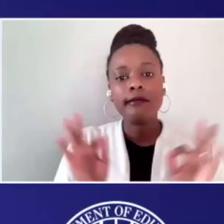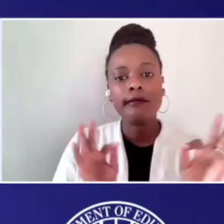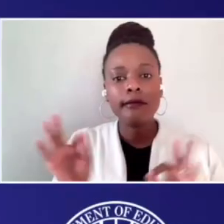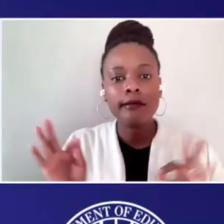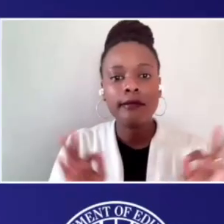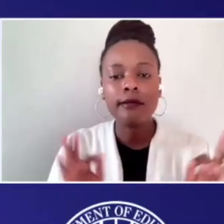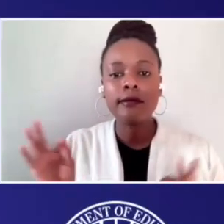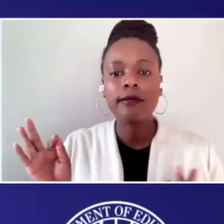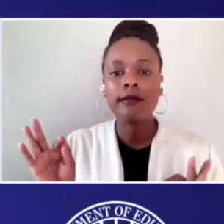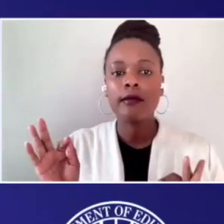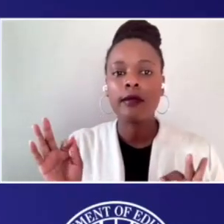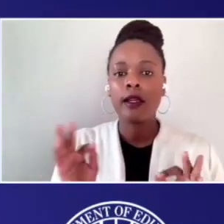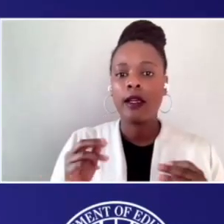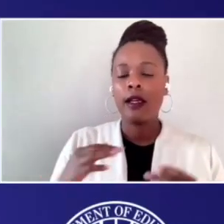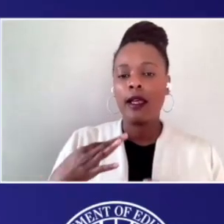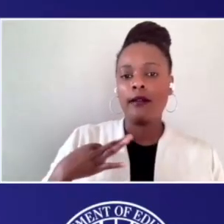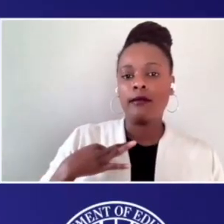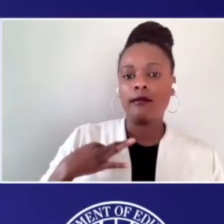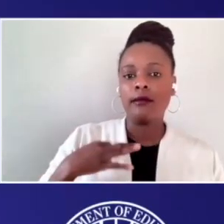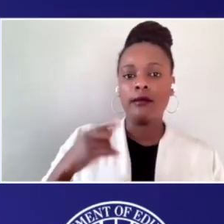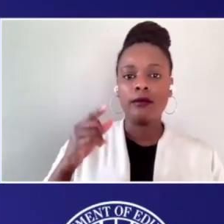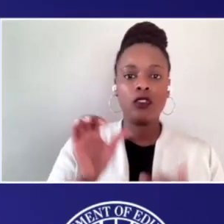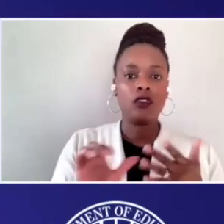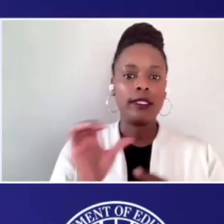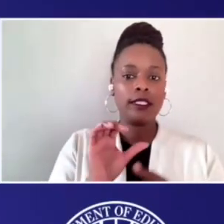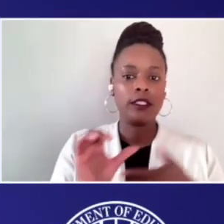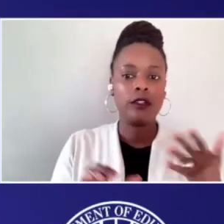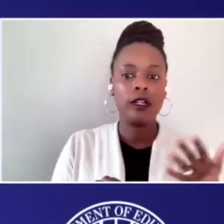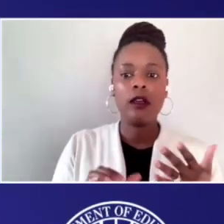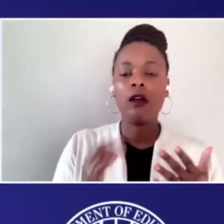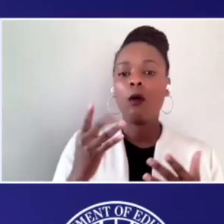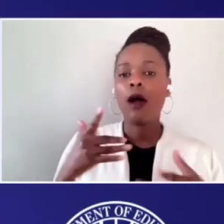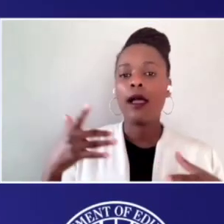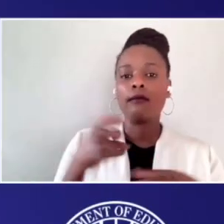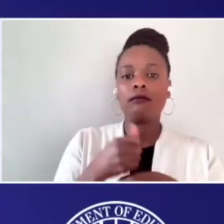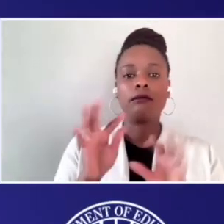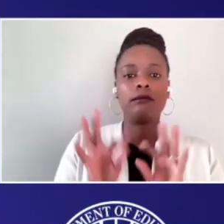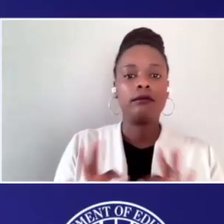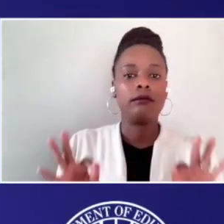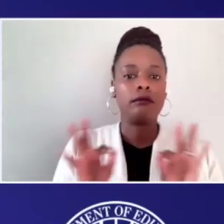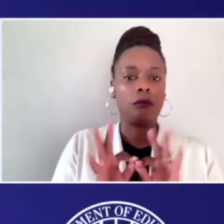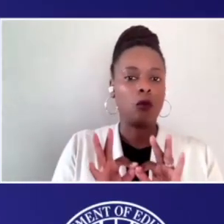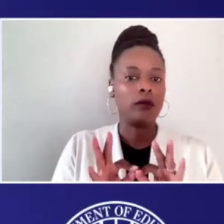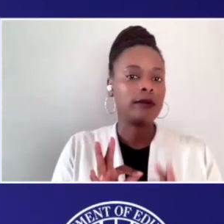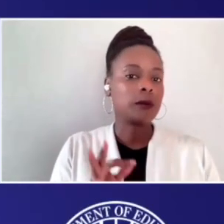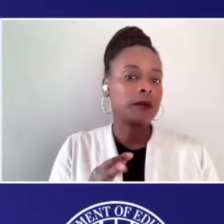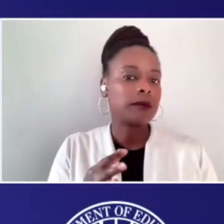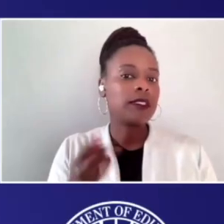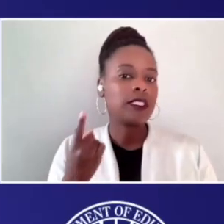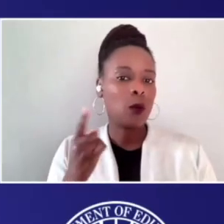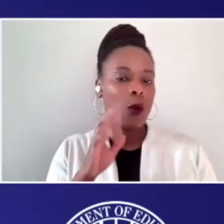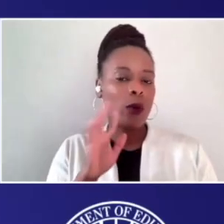the eligibility criteria and why consolidation is important for those things. So look for someone to reach out to you during one of the breaks.